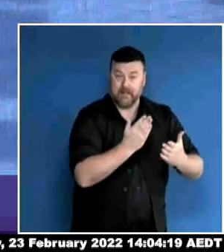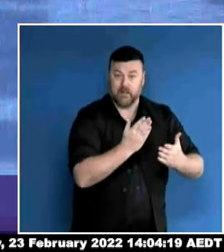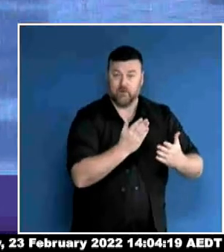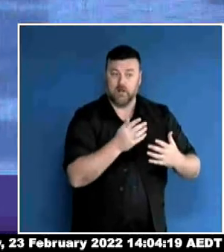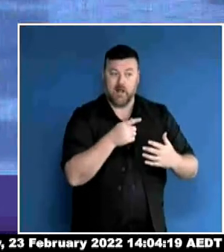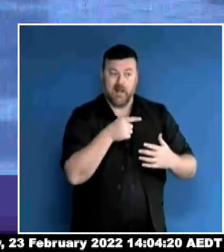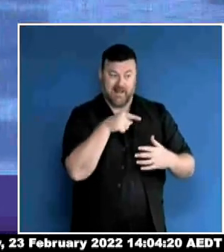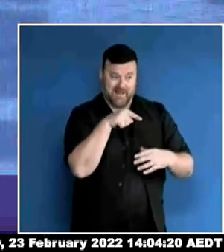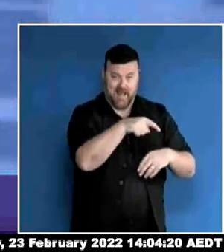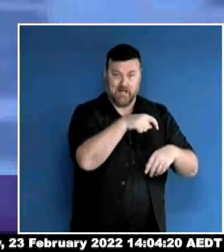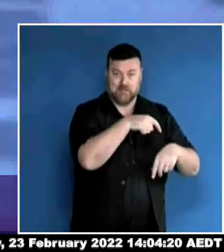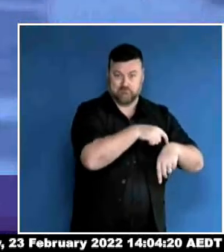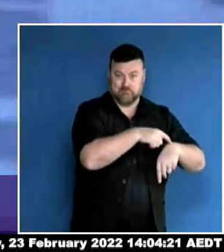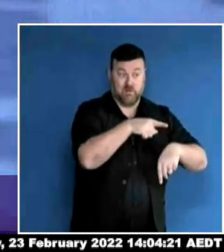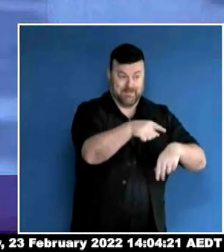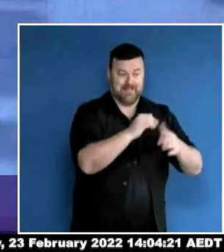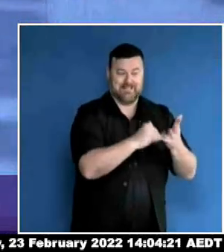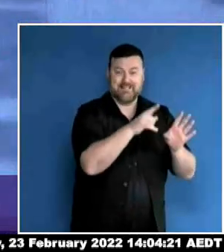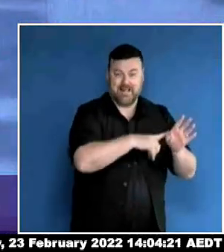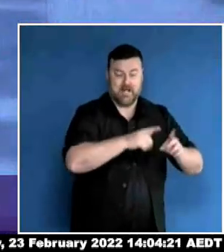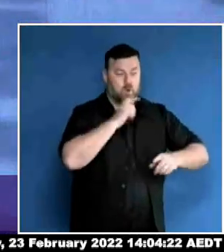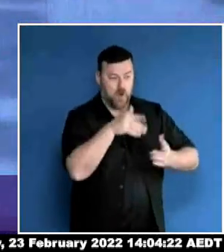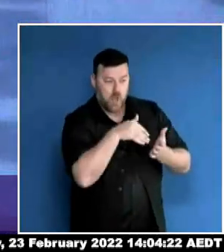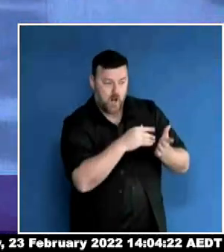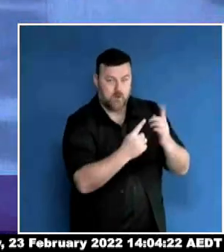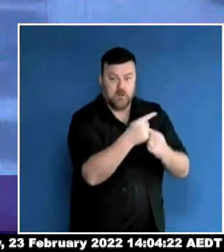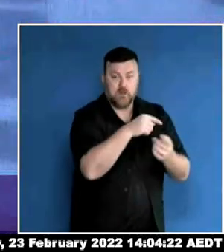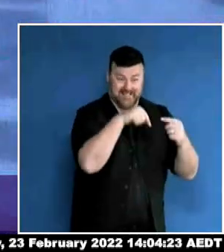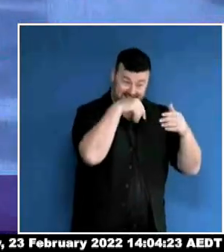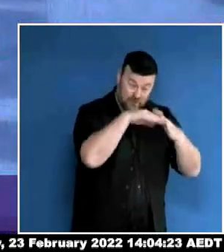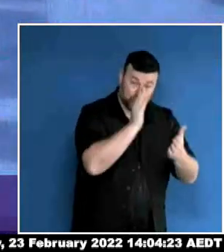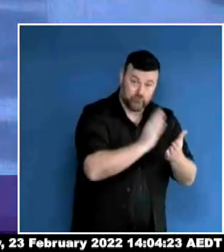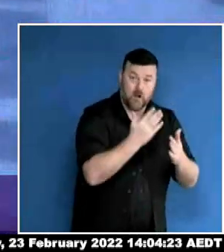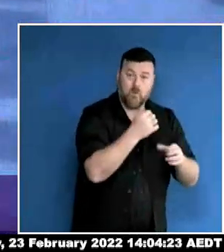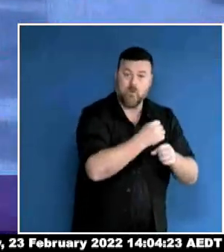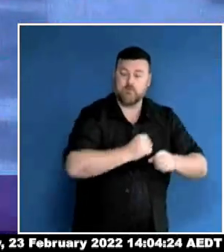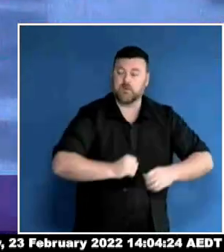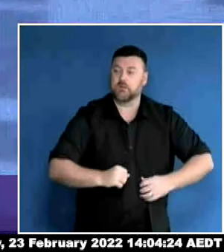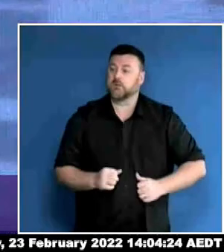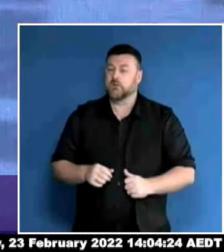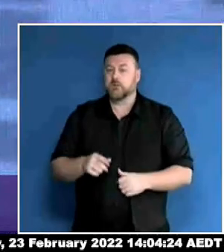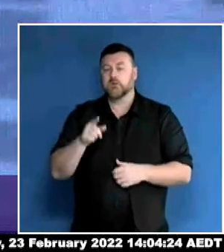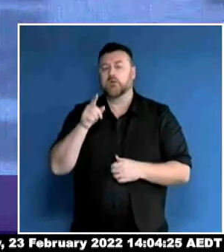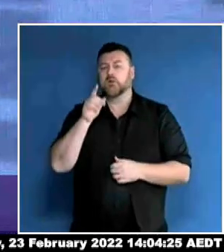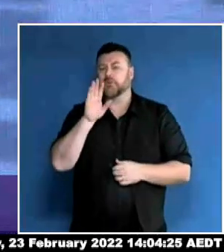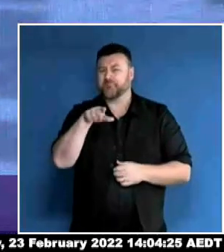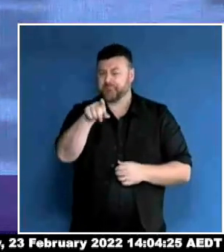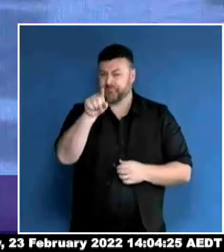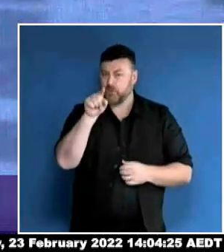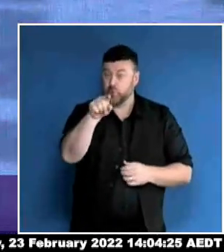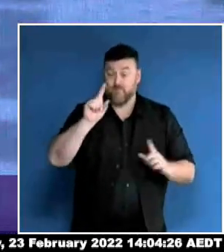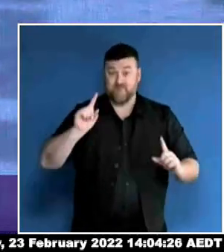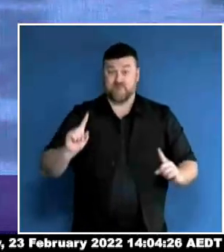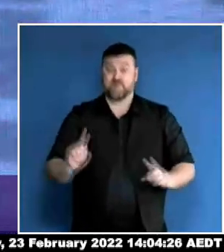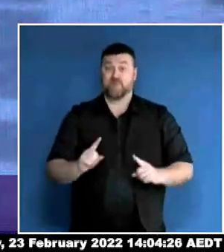When you first started, the two contact people for you were your own job coach and